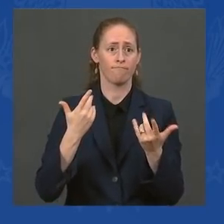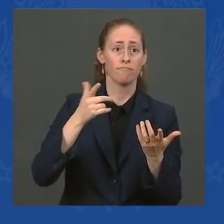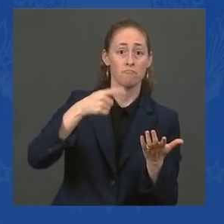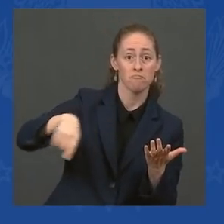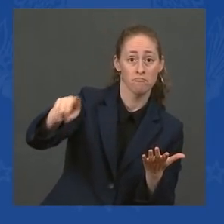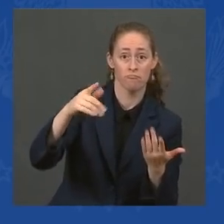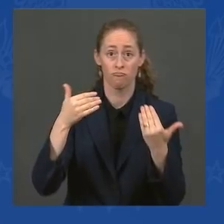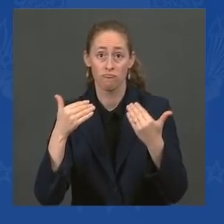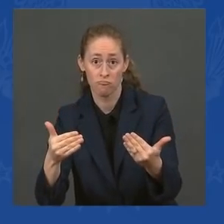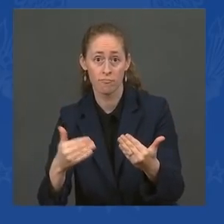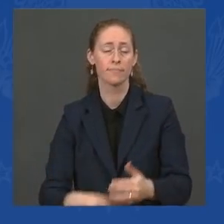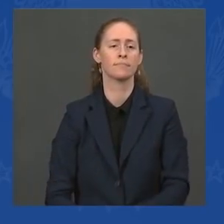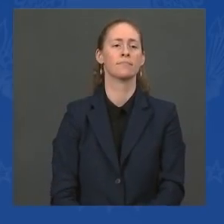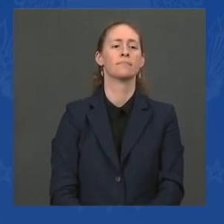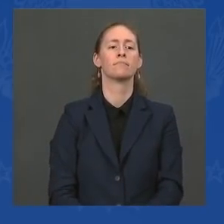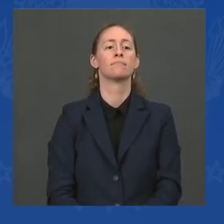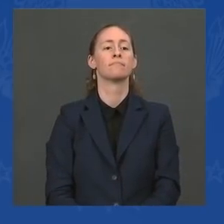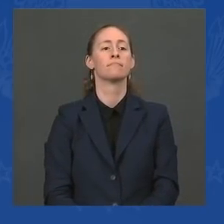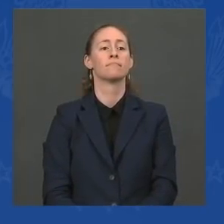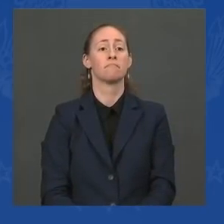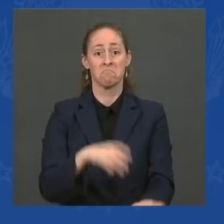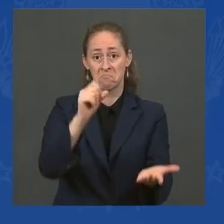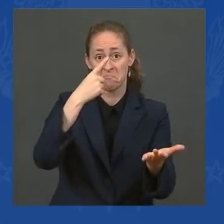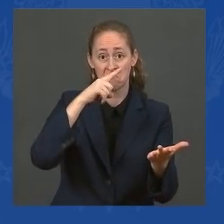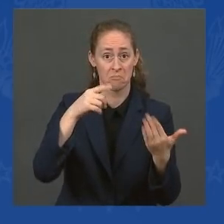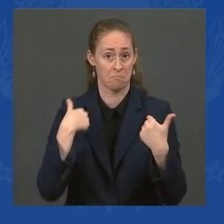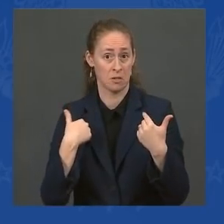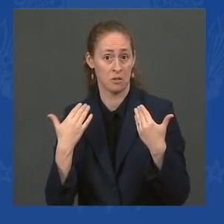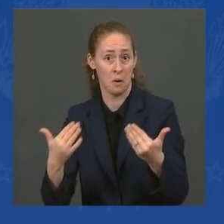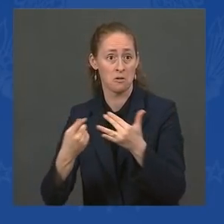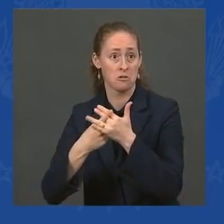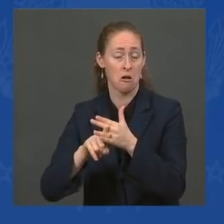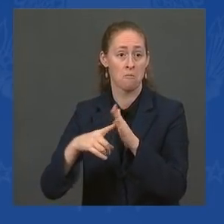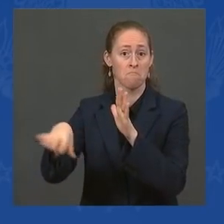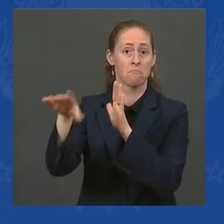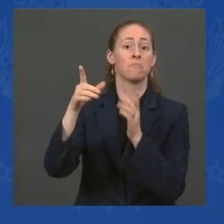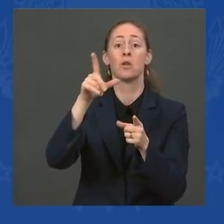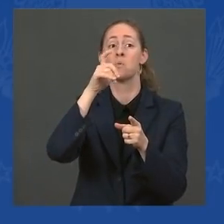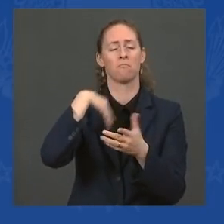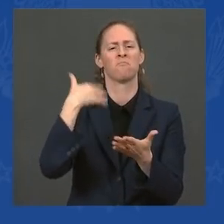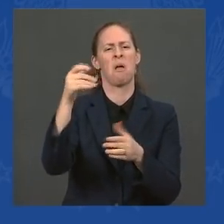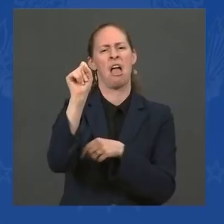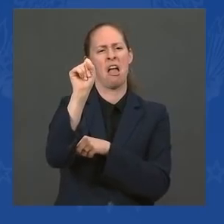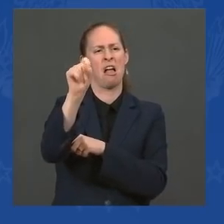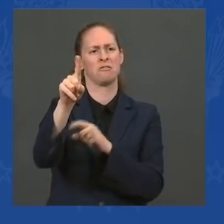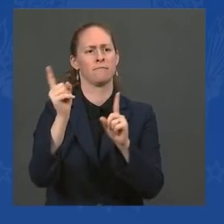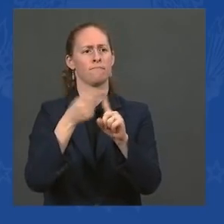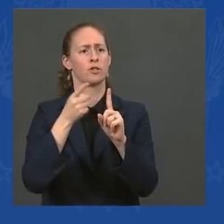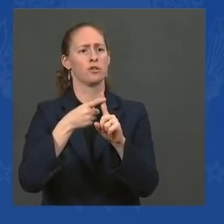I'd like to start off, if I may, with a question for Jane Fraser, the CEO of Citi.